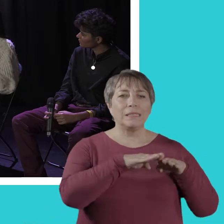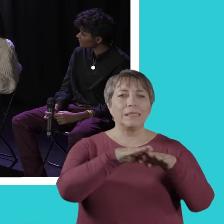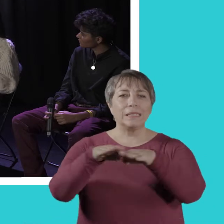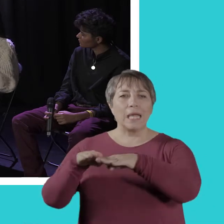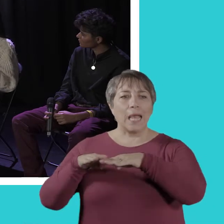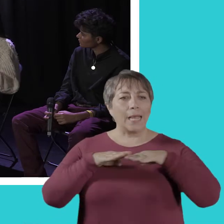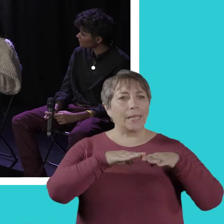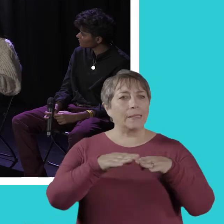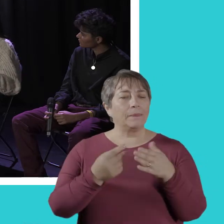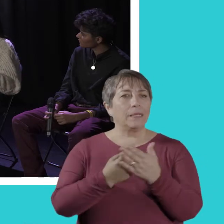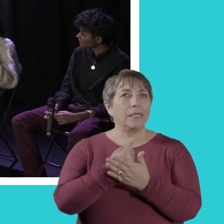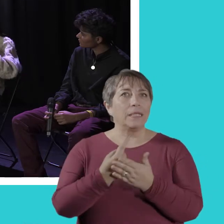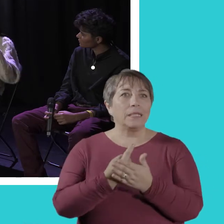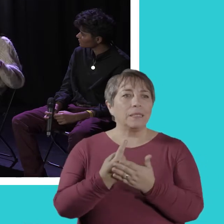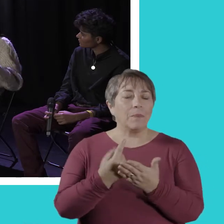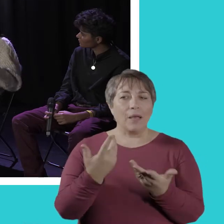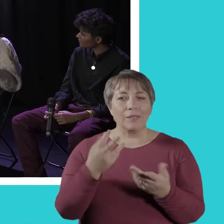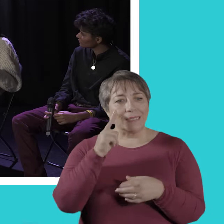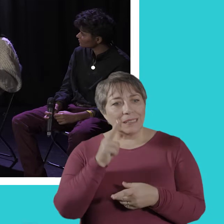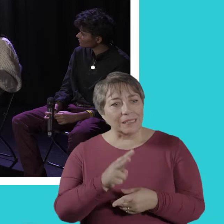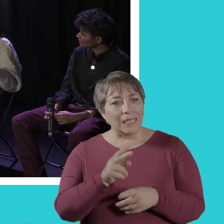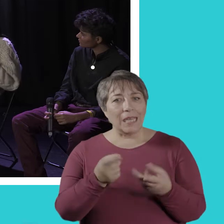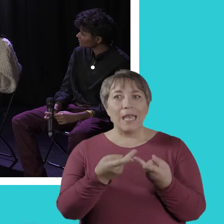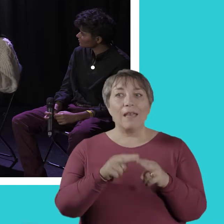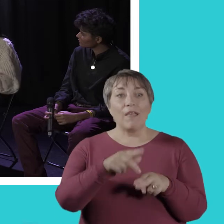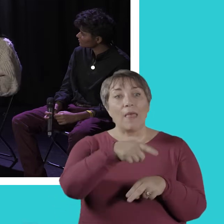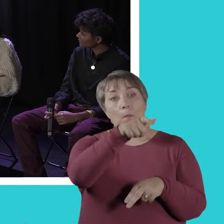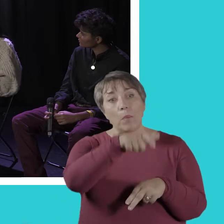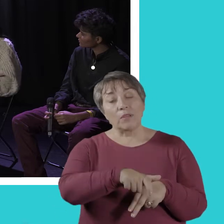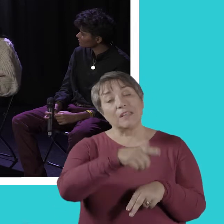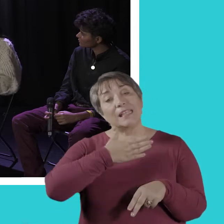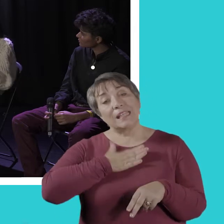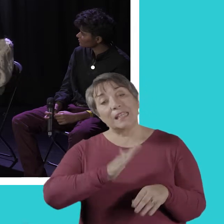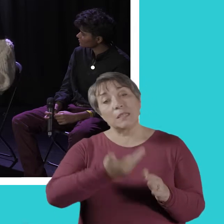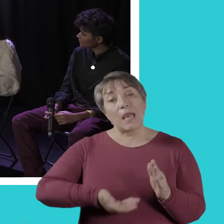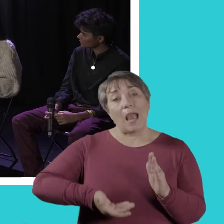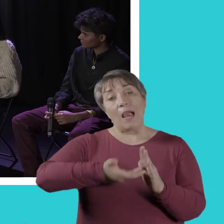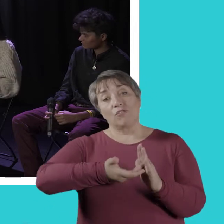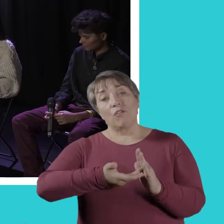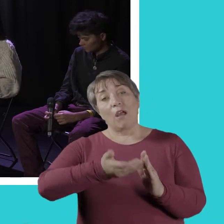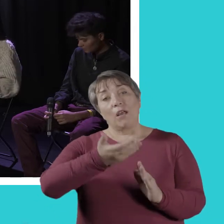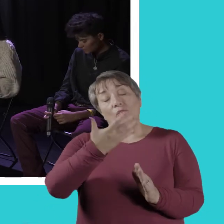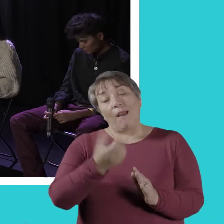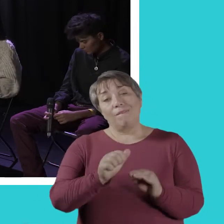people have different needs to then have a quality of opportunity. So I really love that you brought that up. And Kelsea let me come to you. What do you think of this?